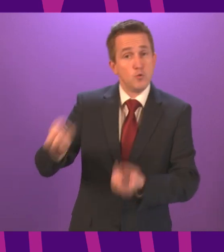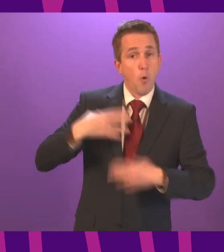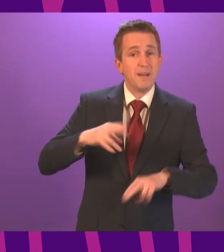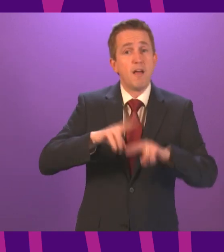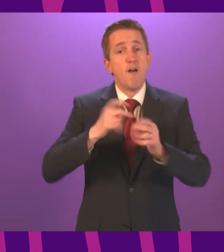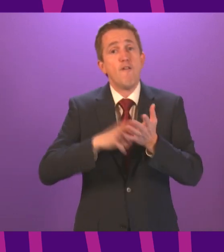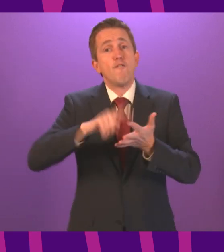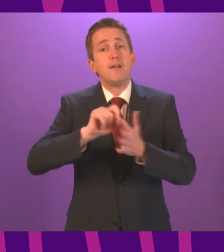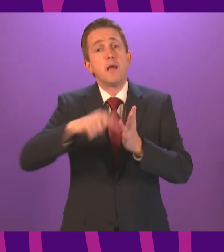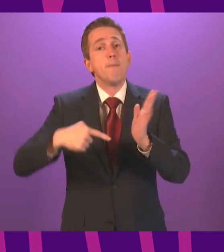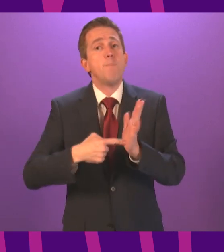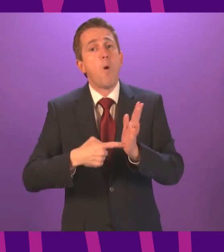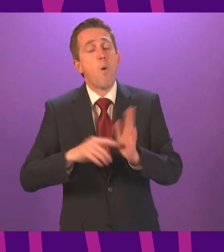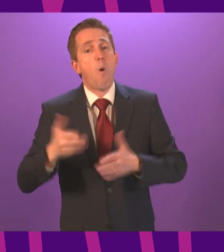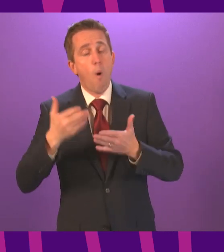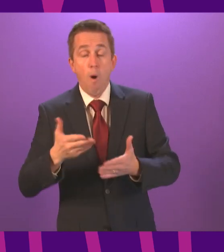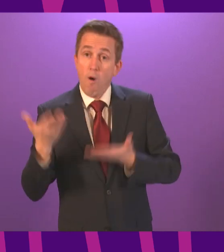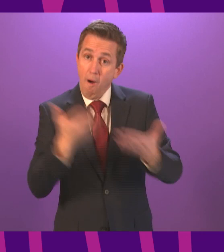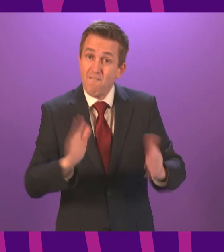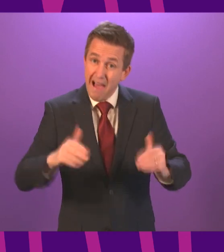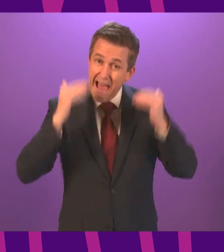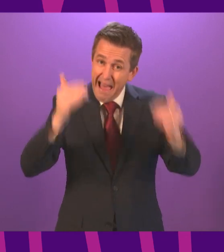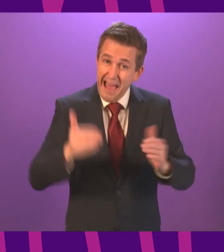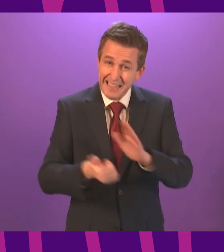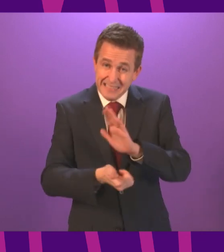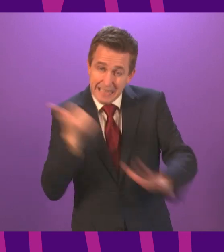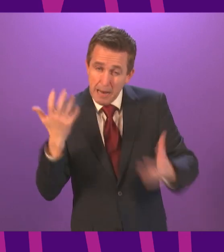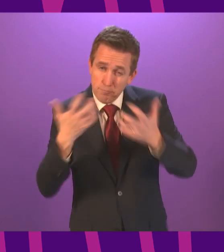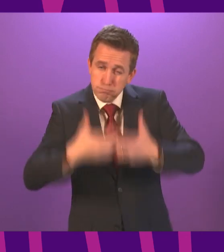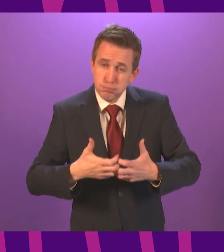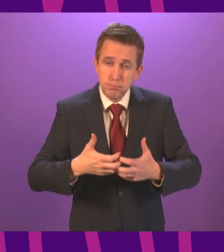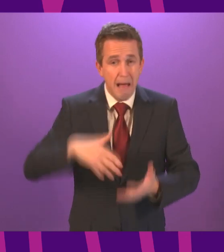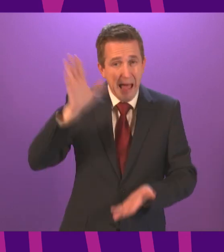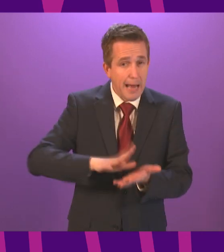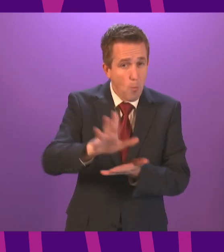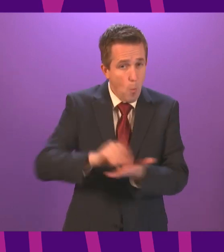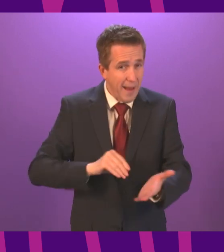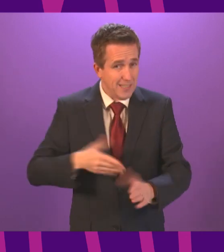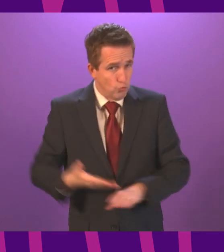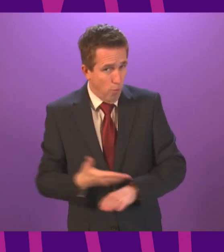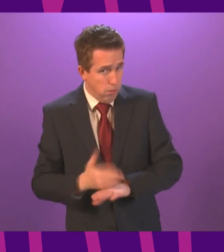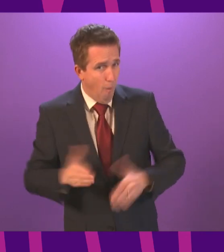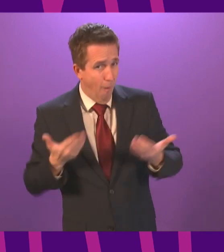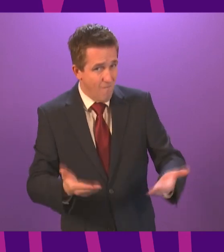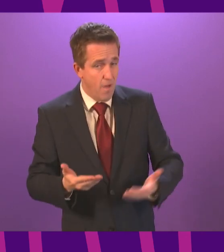high-tech, high-skill and high-wage jobs for them. They describe it as a tremendous opportunity.